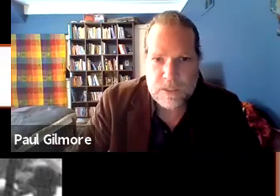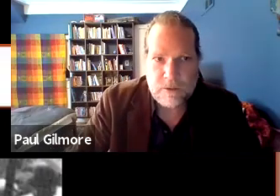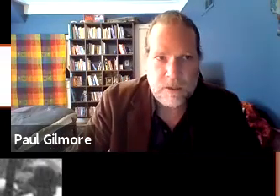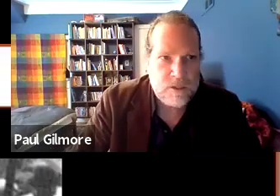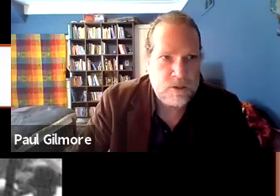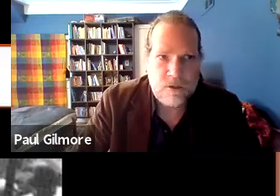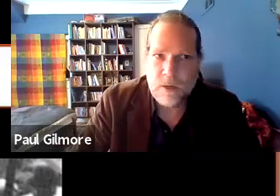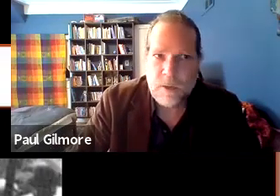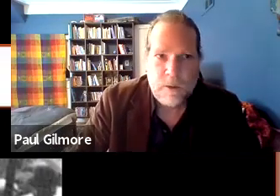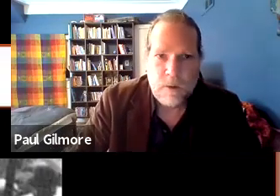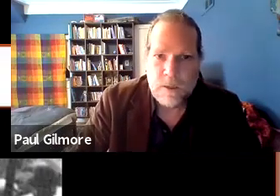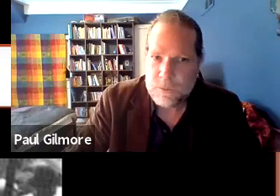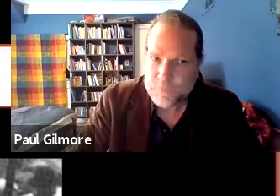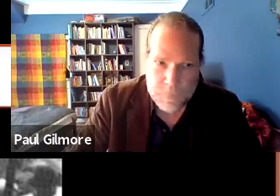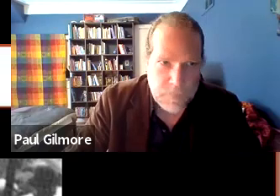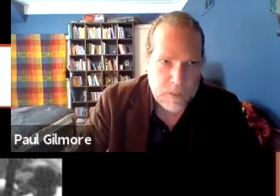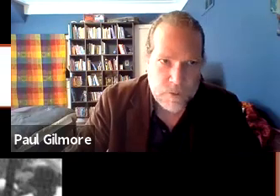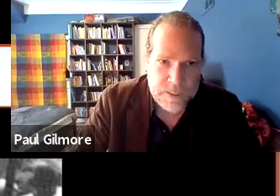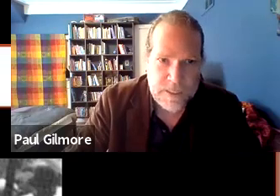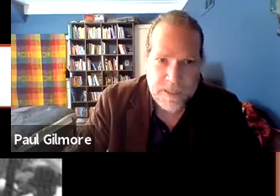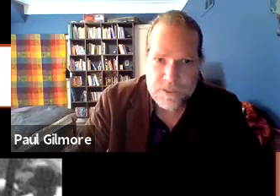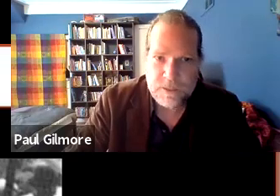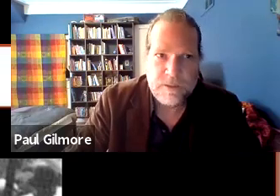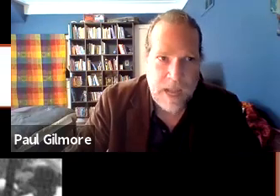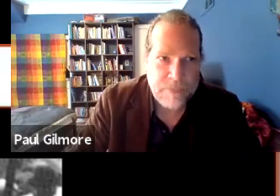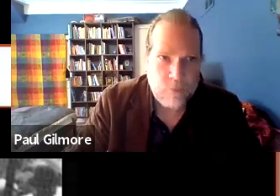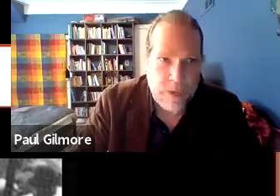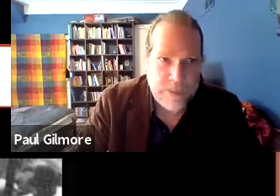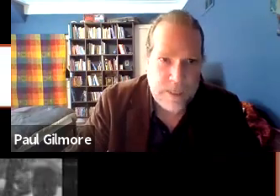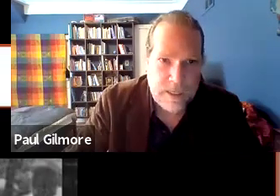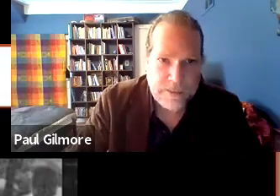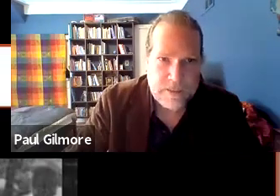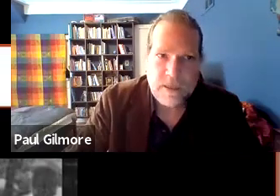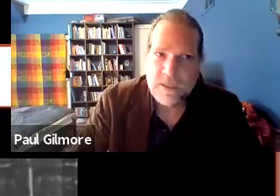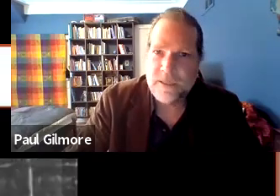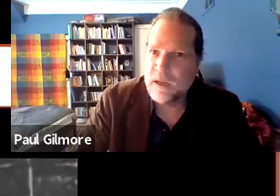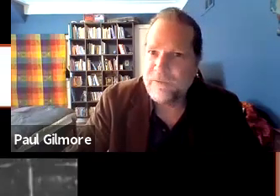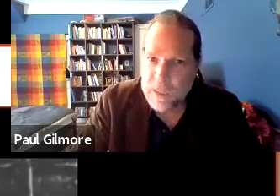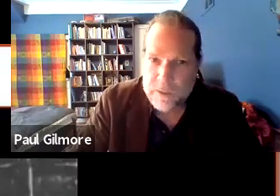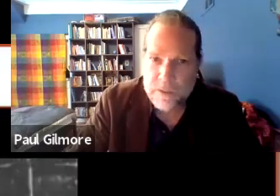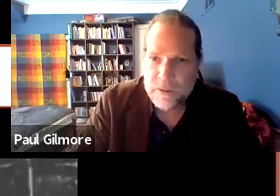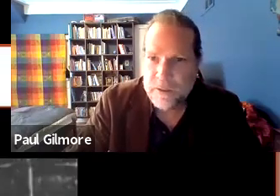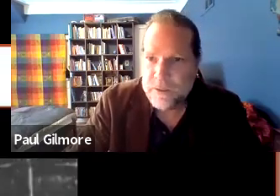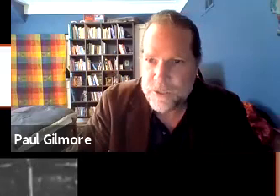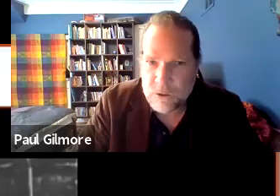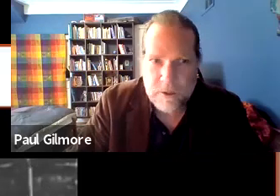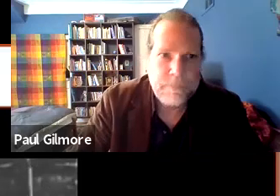Southern and Eastern Europe was treated as not the right kind, again, a familiar story.